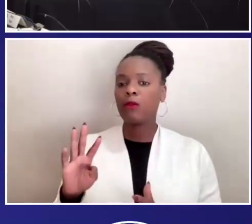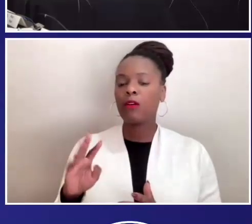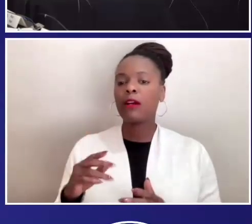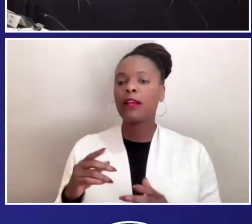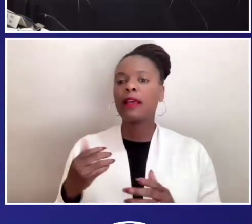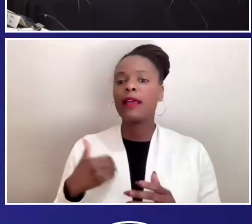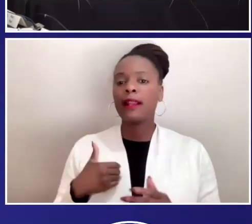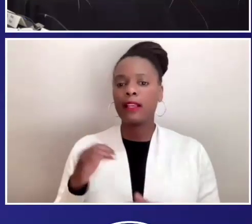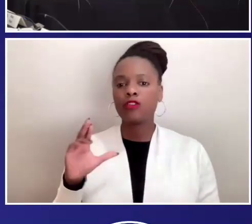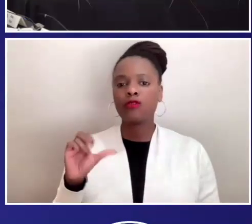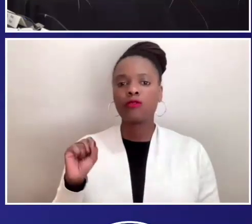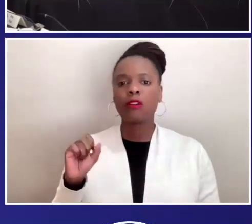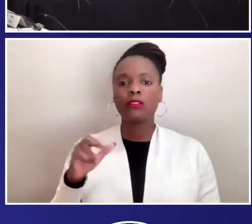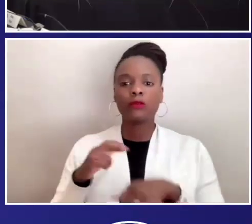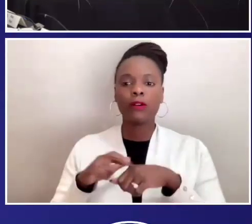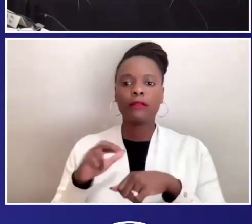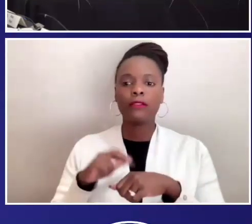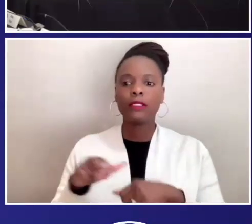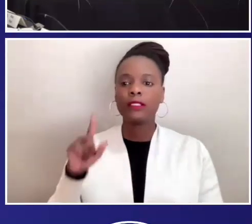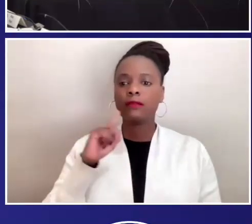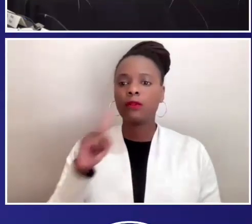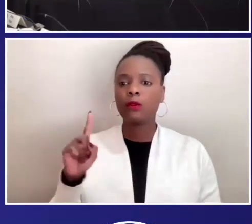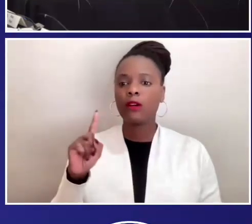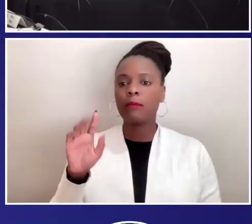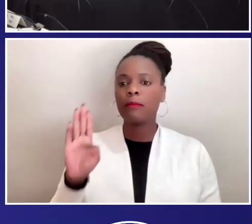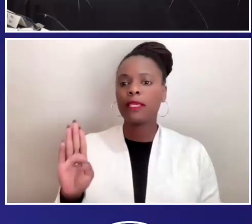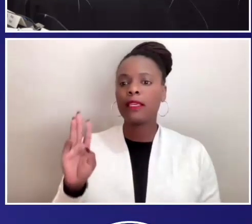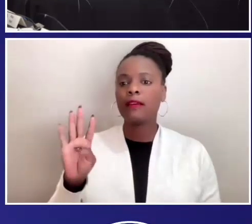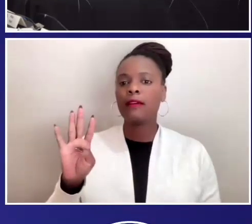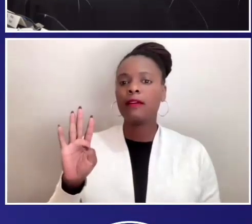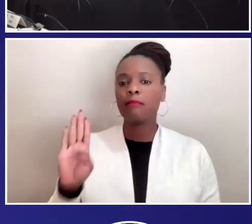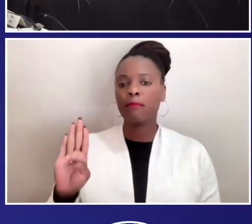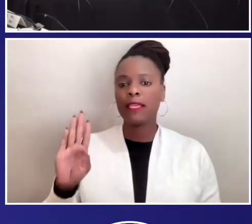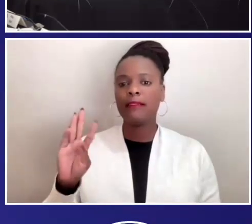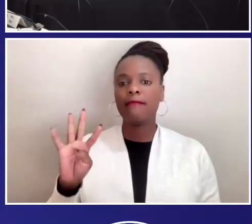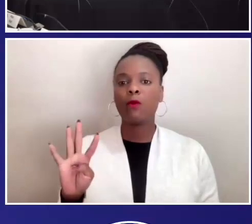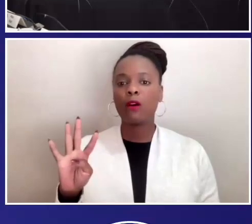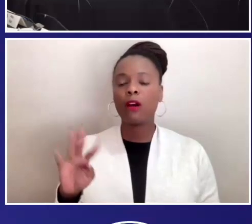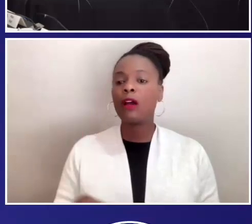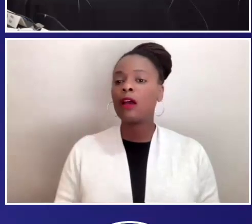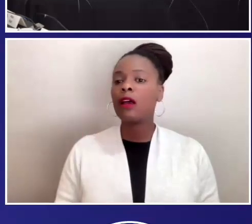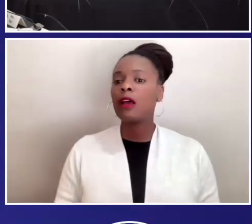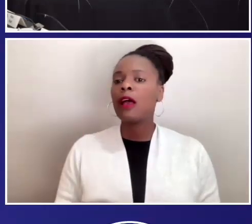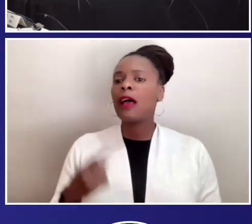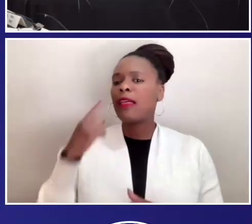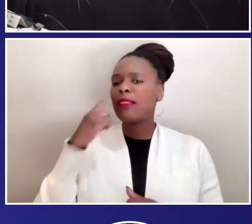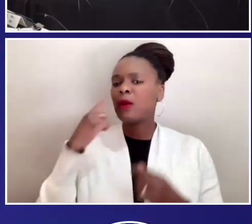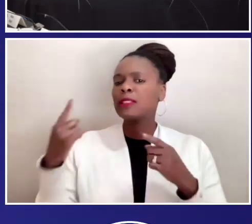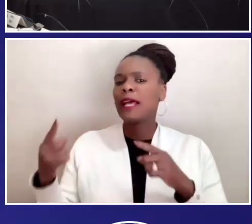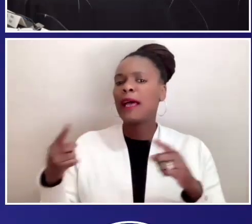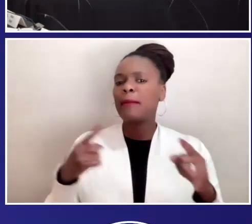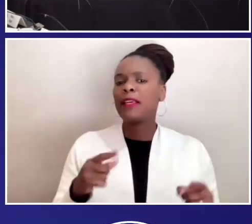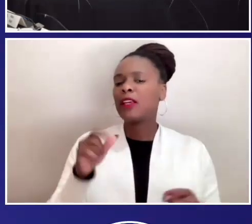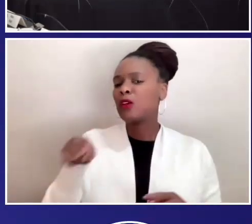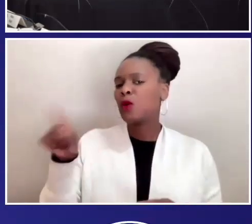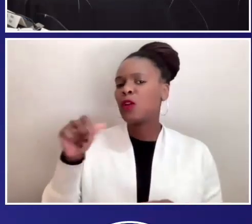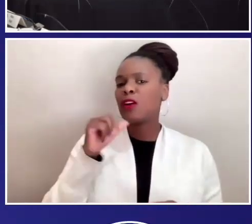so if we could get that up on the screen at some point. Because I think what is happening is you're not seeing what (b)(4) of this section is saying.